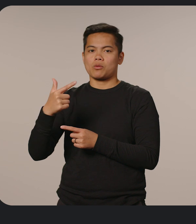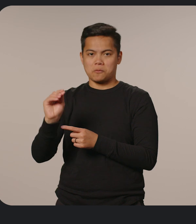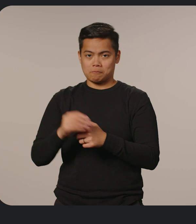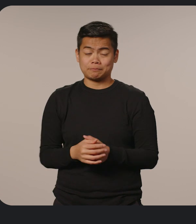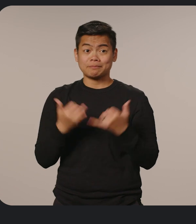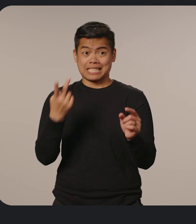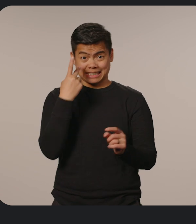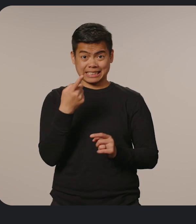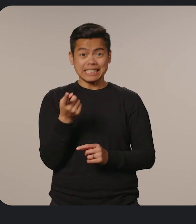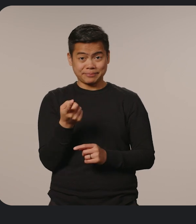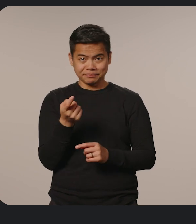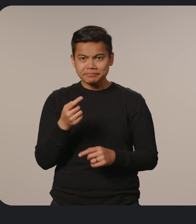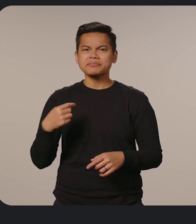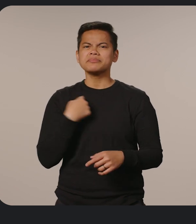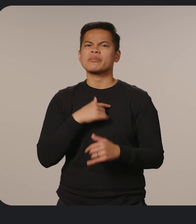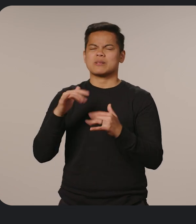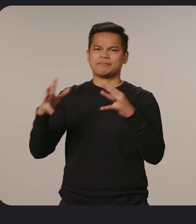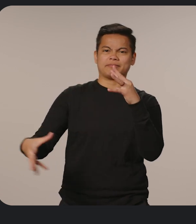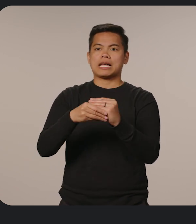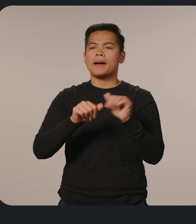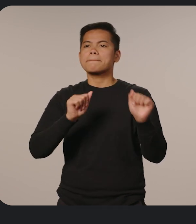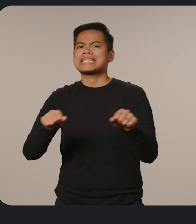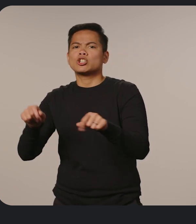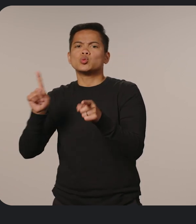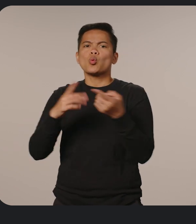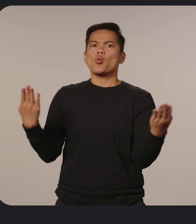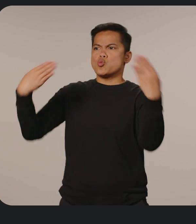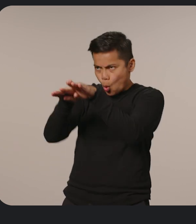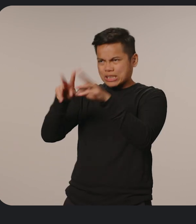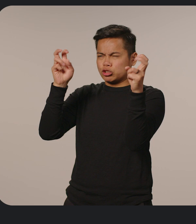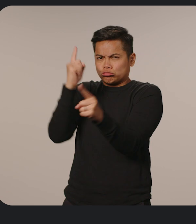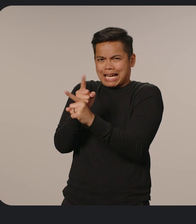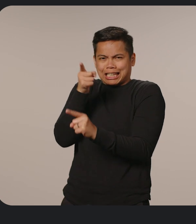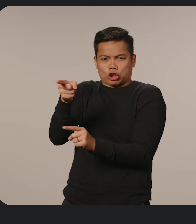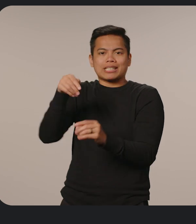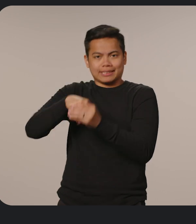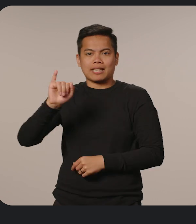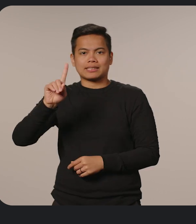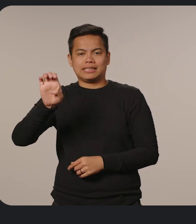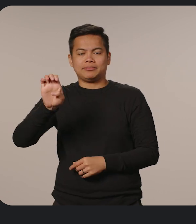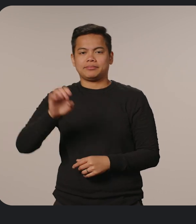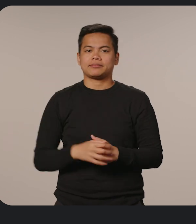as you can see here we've also added the ability to close issues right from the IDE